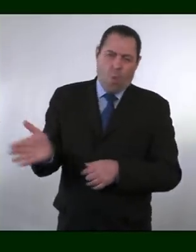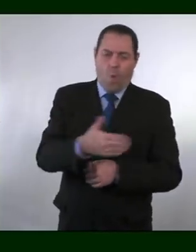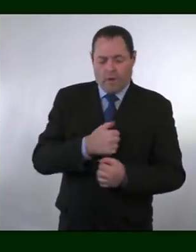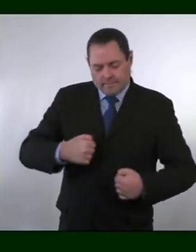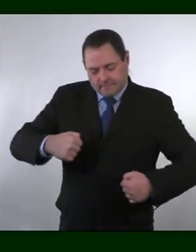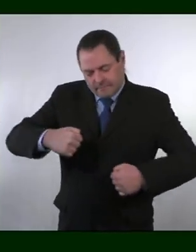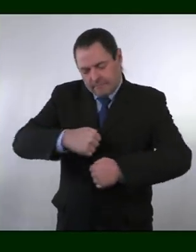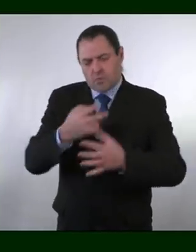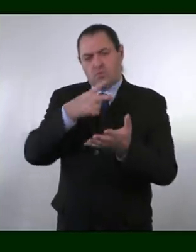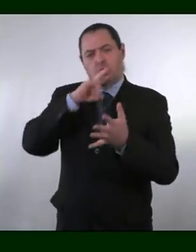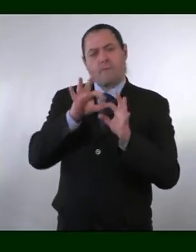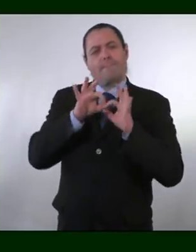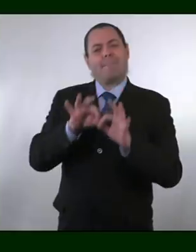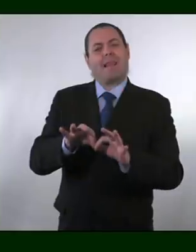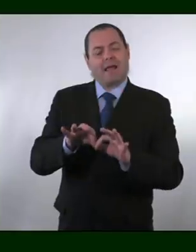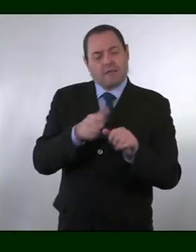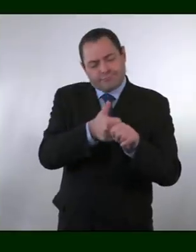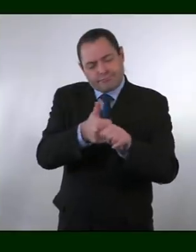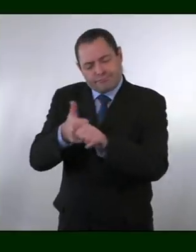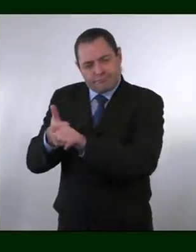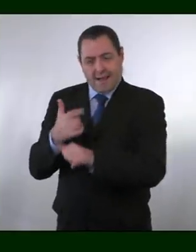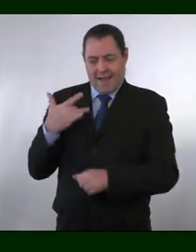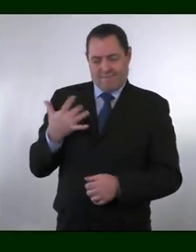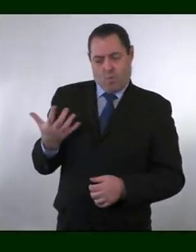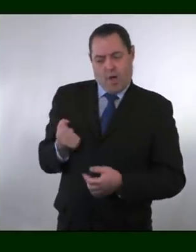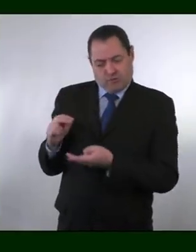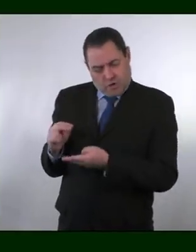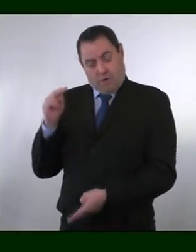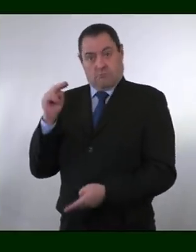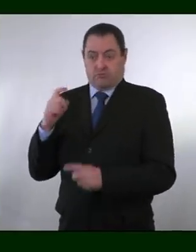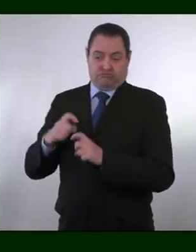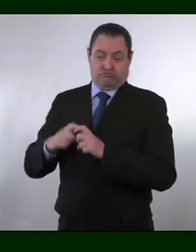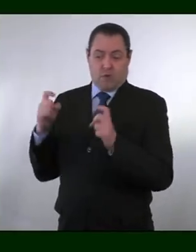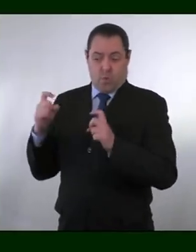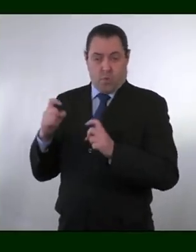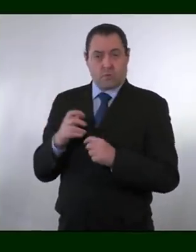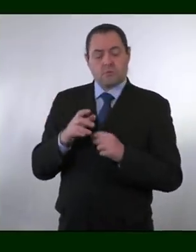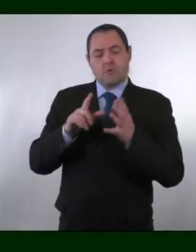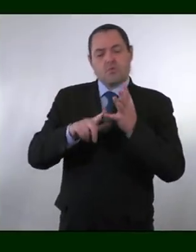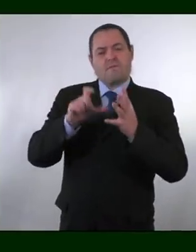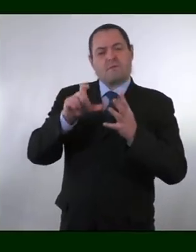of support; increasing the living wage by record amounts; uplifting universal credit; many, many